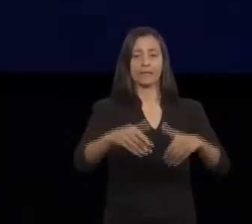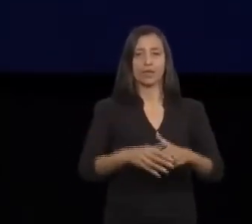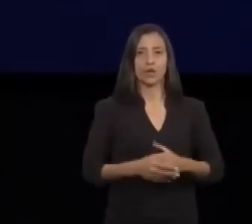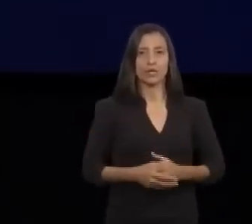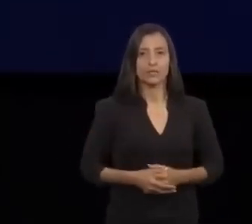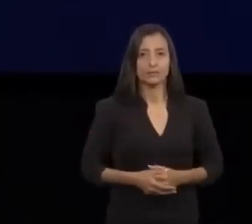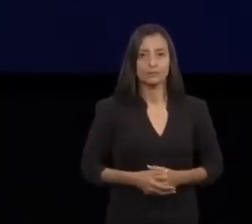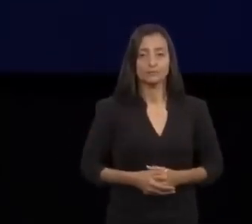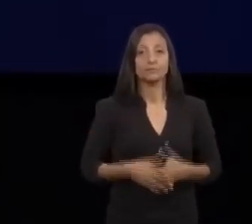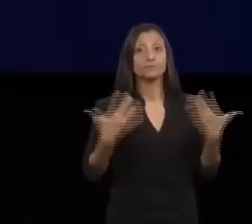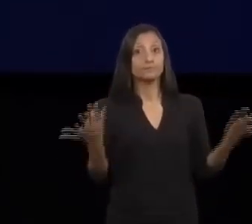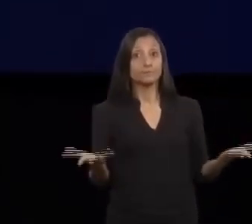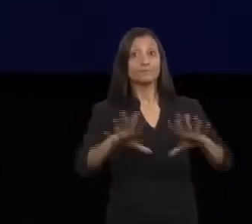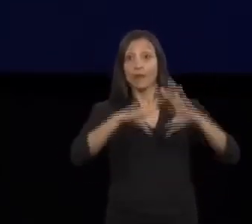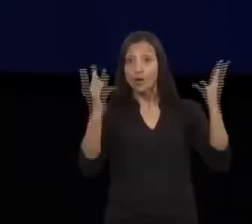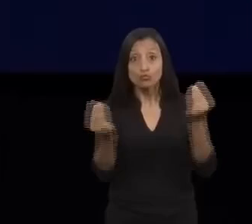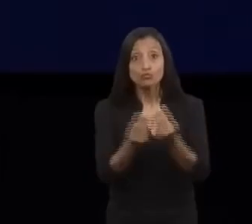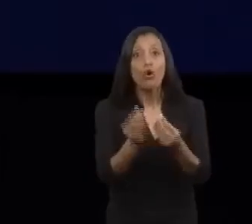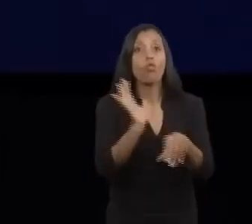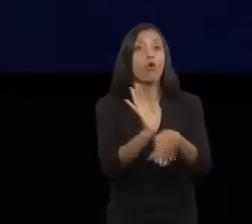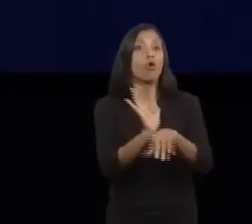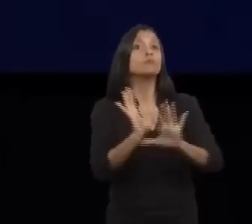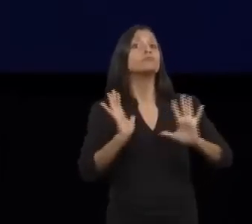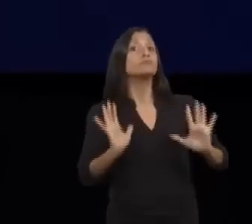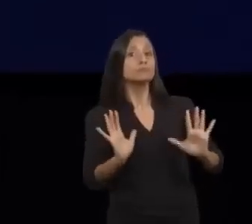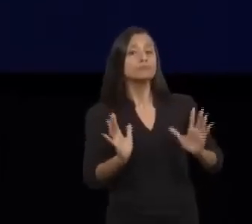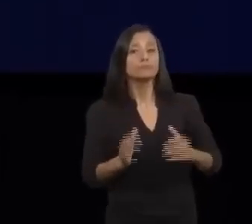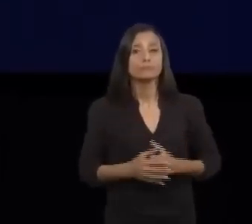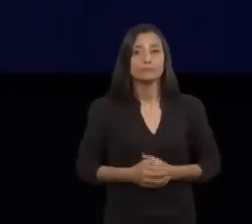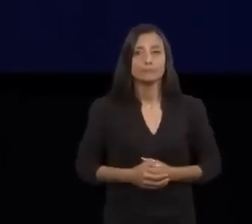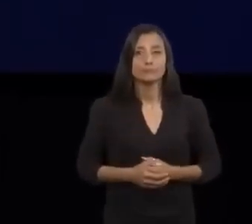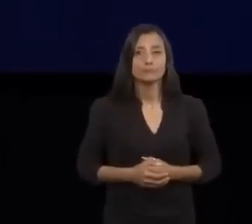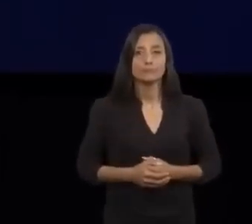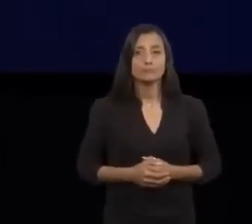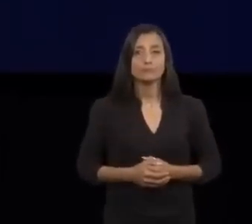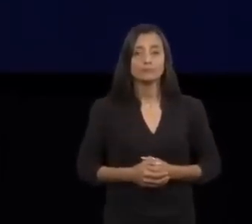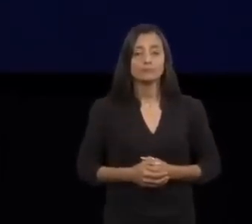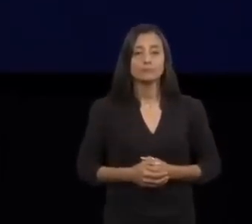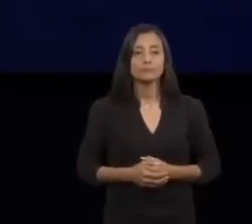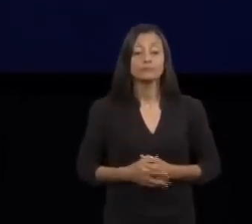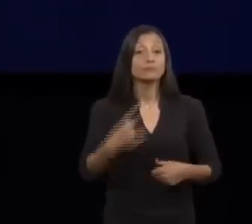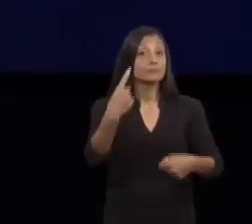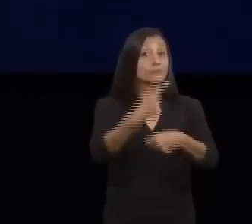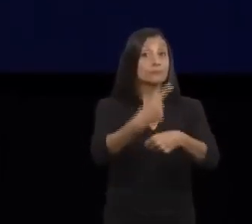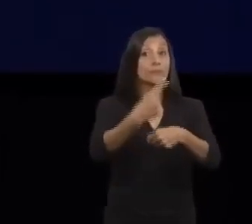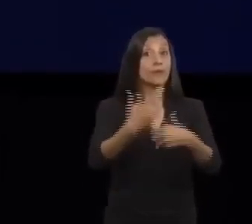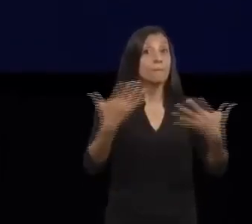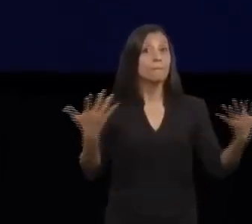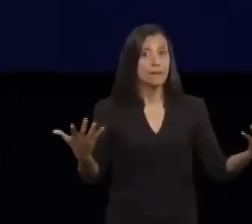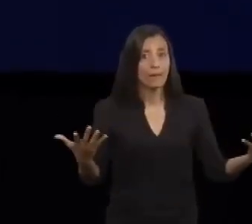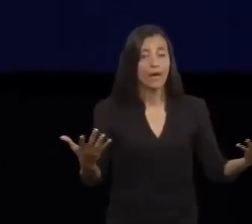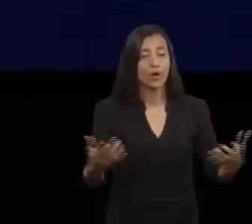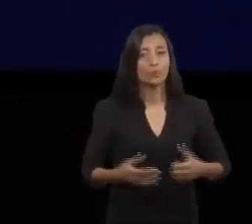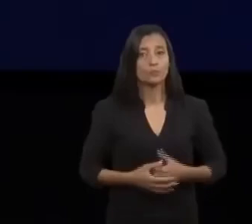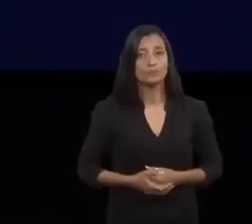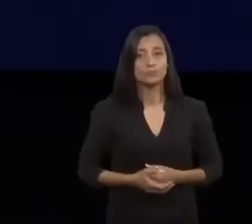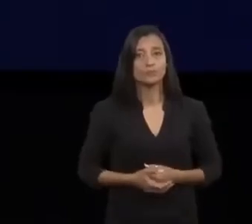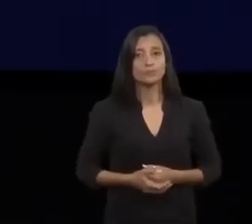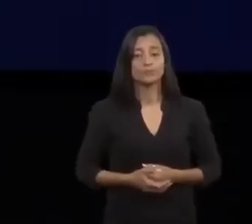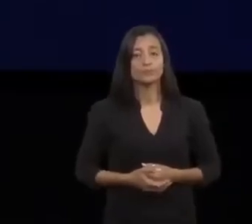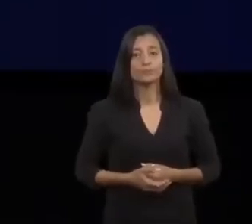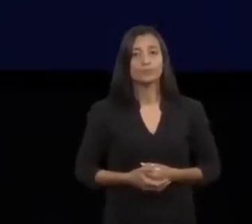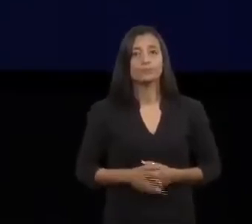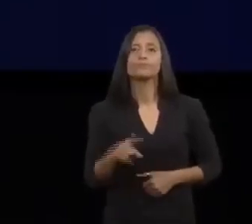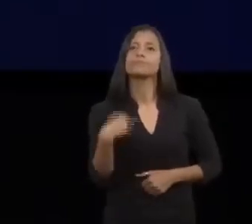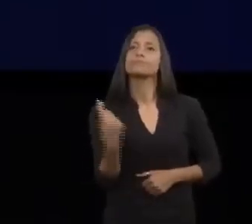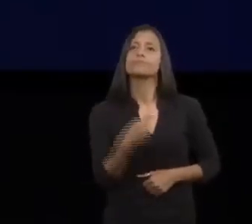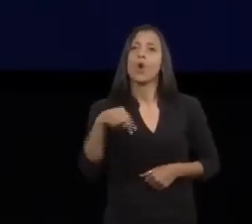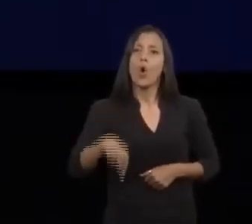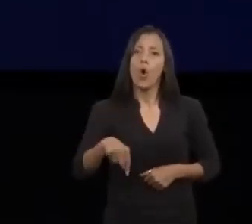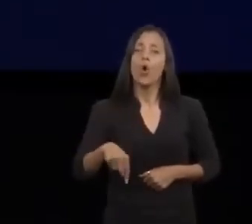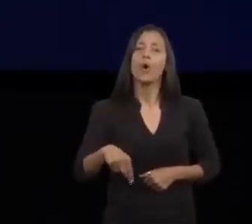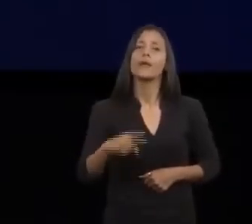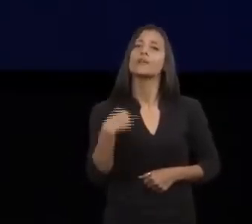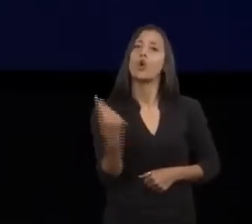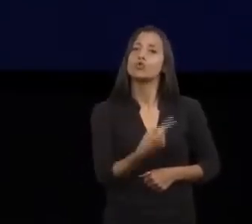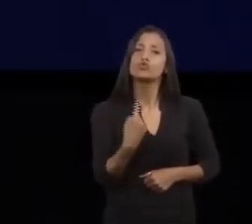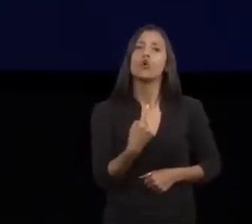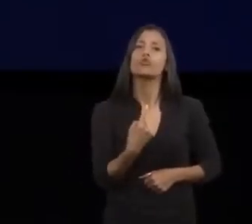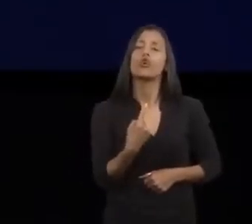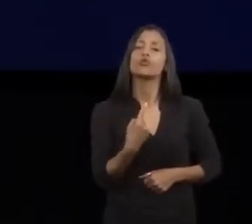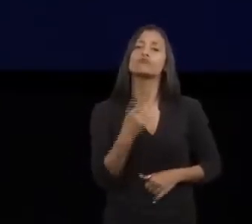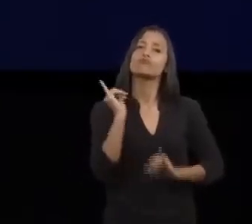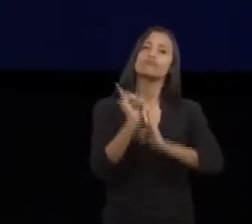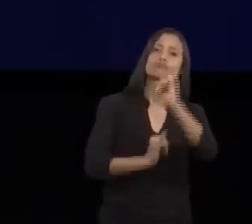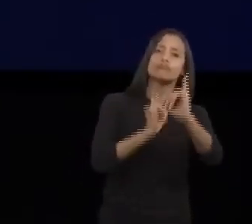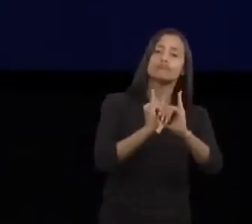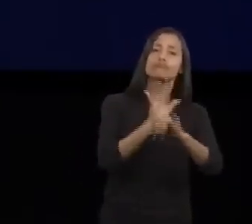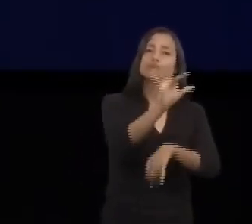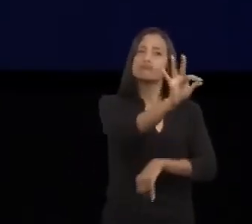In this sense, the first thing we are going to point out is that our approach